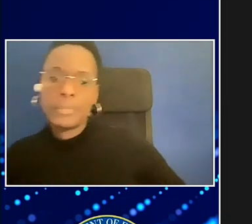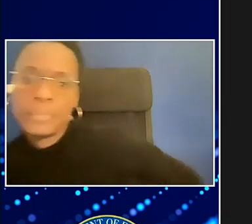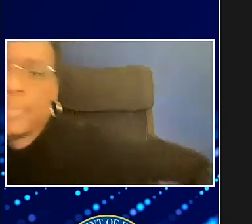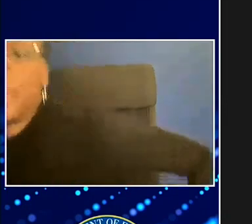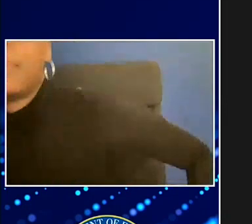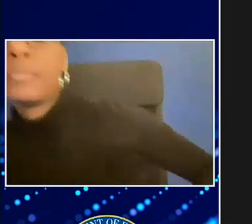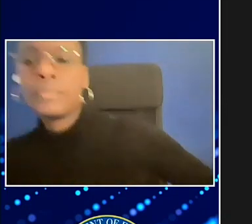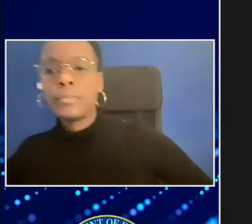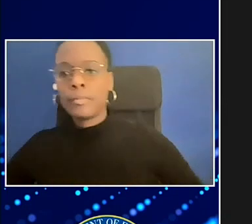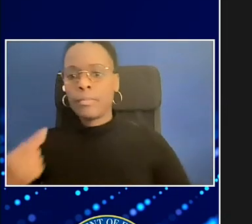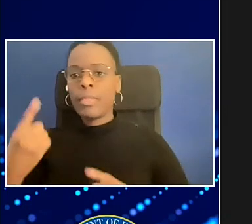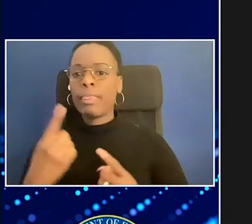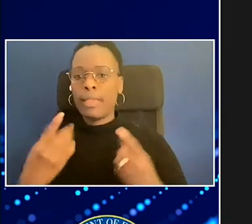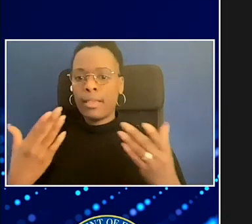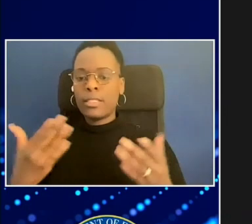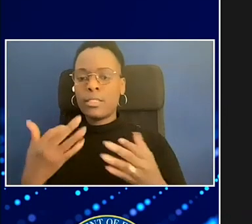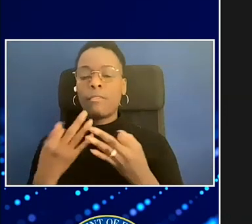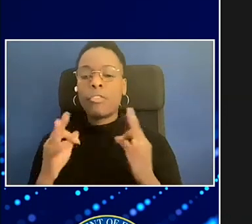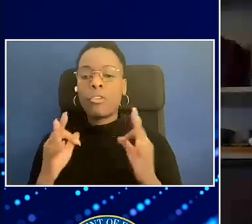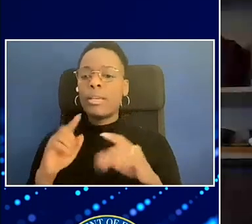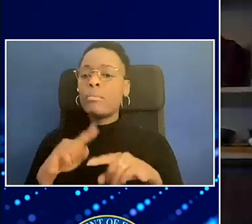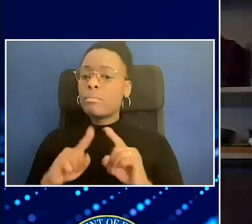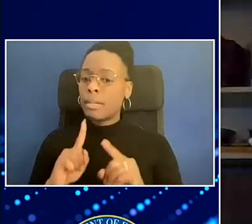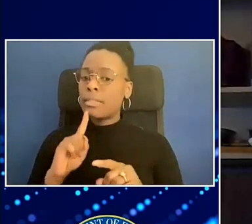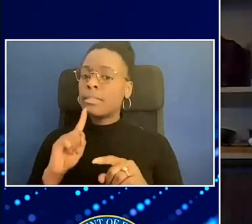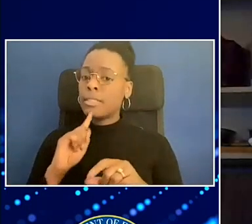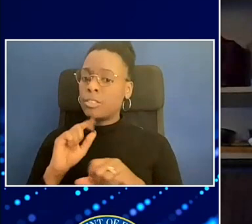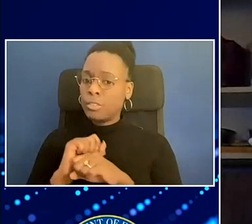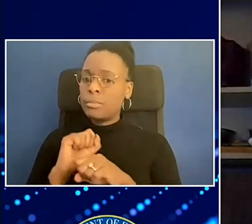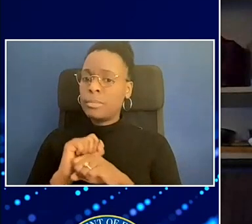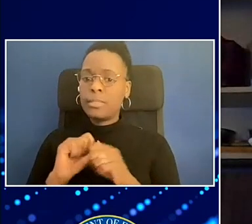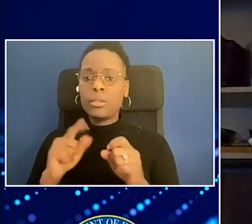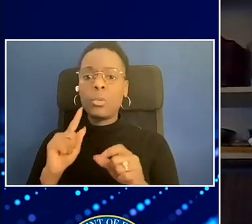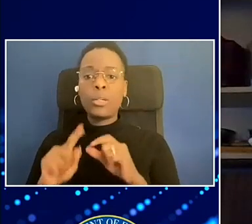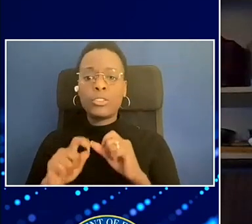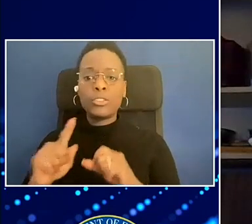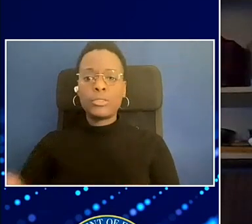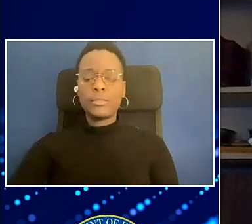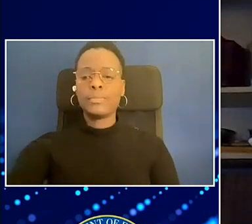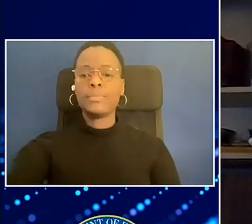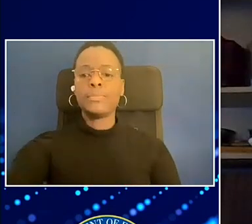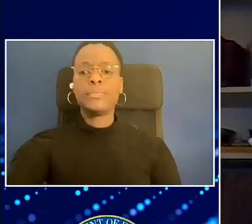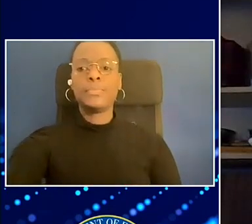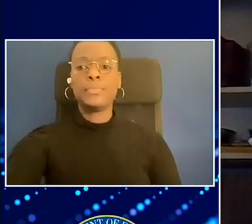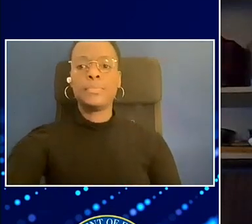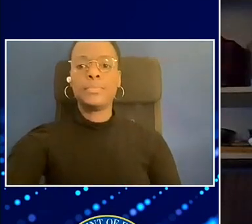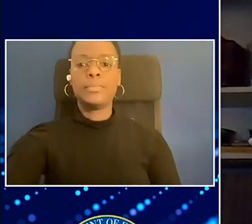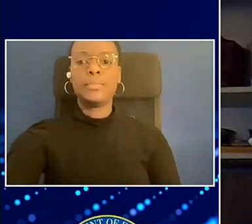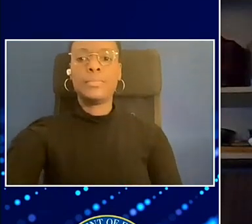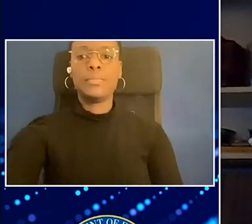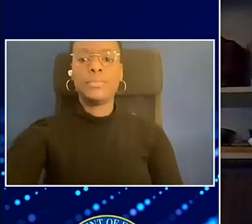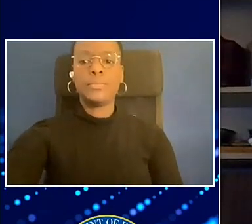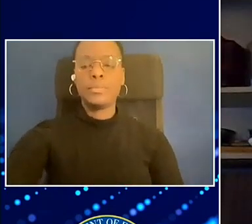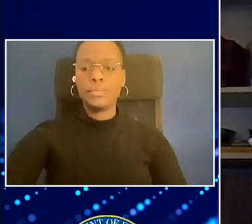although I think it is a legitimate question. You know, it- we do- well, we do